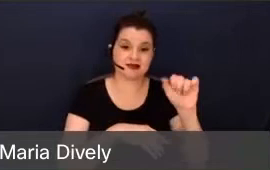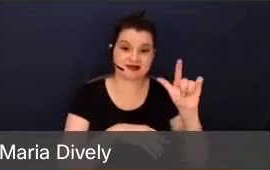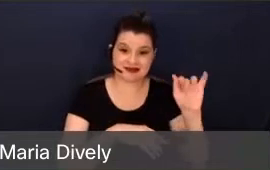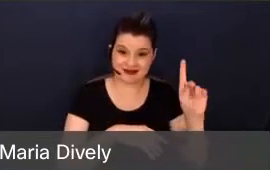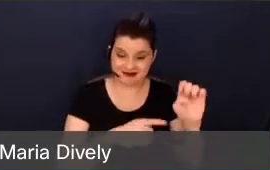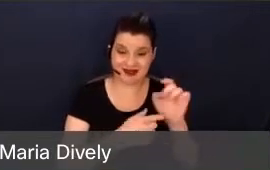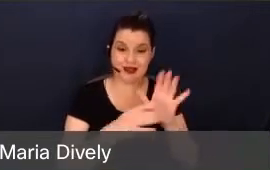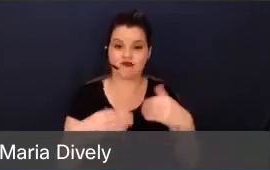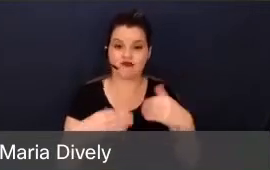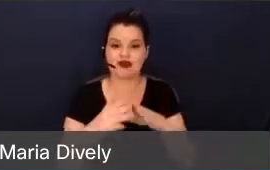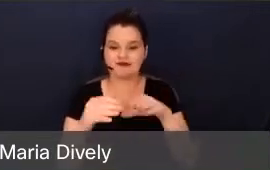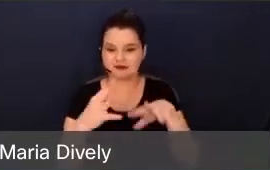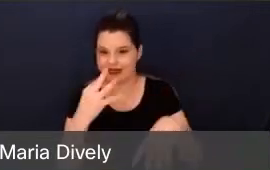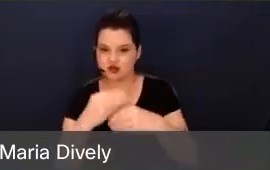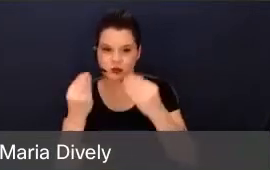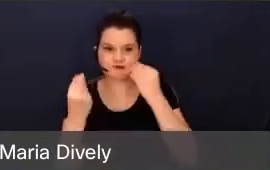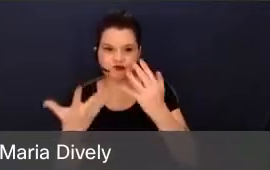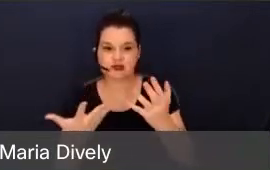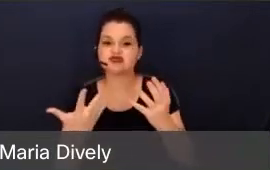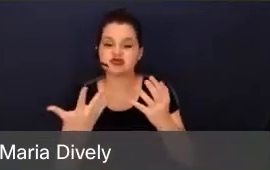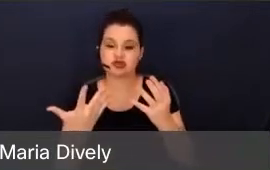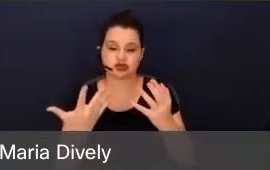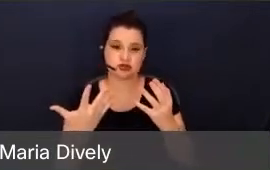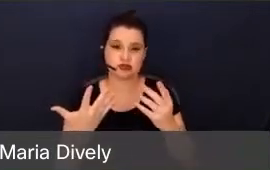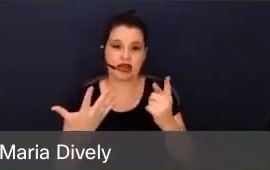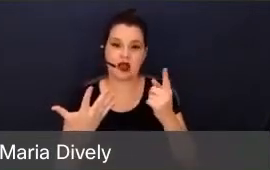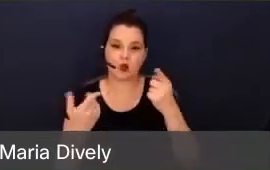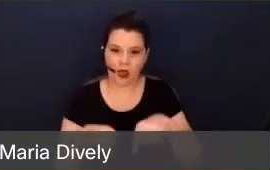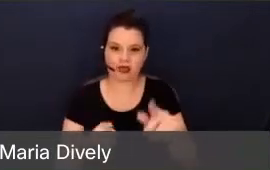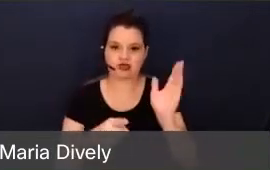provide extra information, um, as you're speaking or uh,